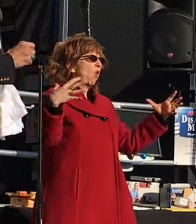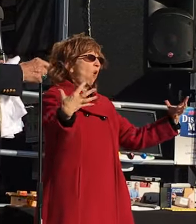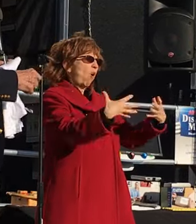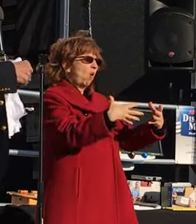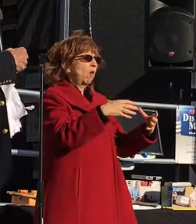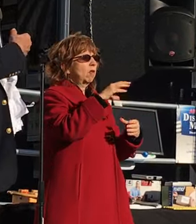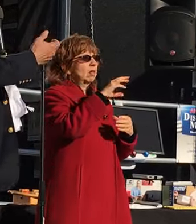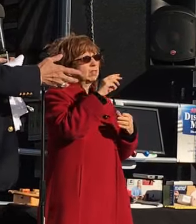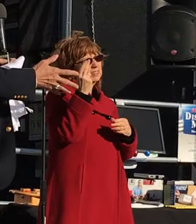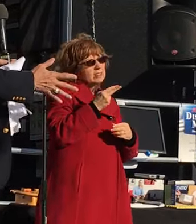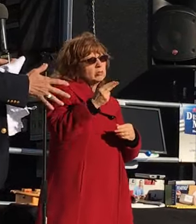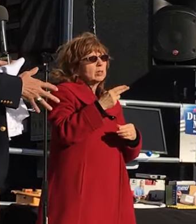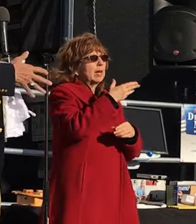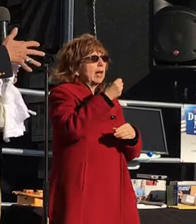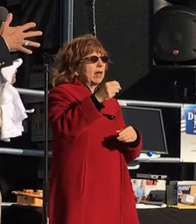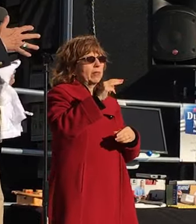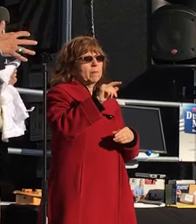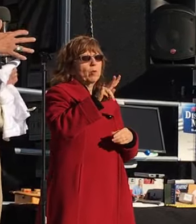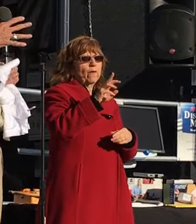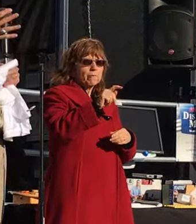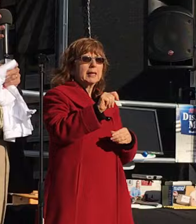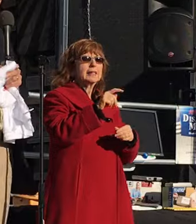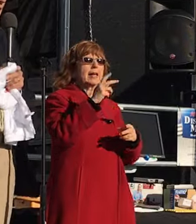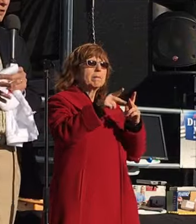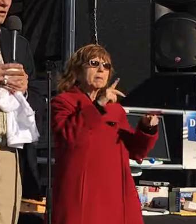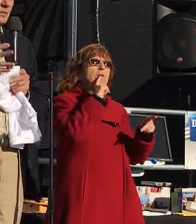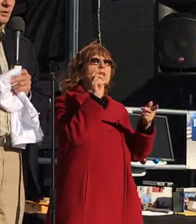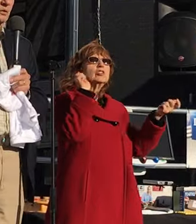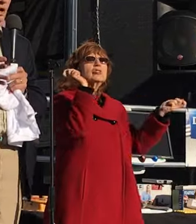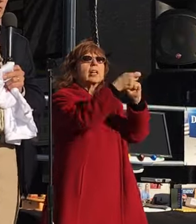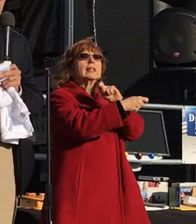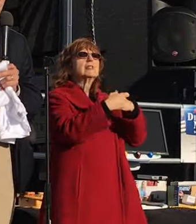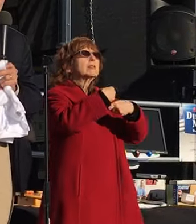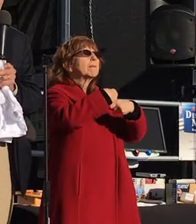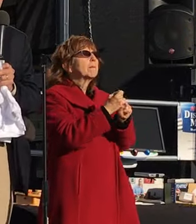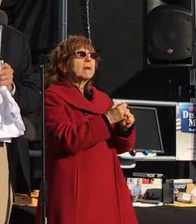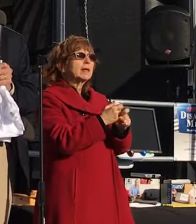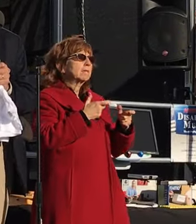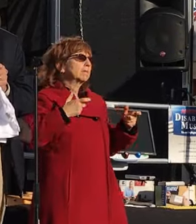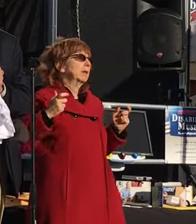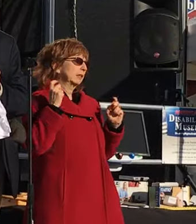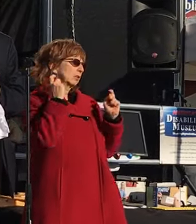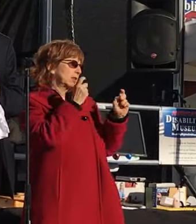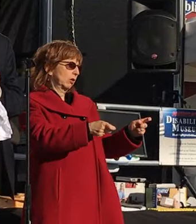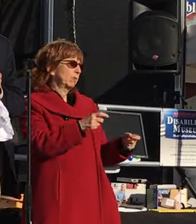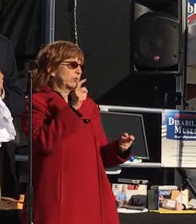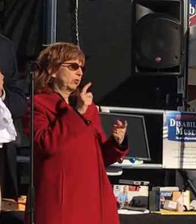the people who are changing and making a vibrant contribution to the disabled movement all